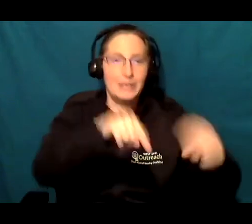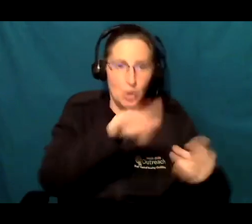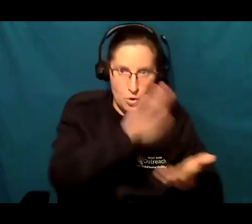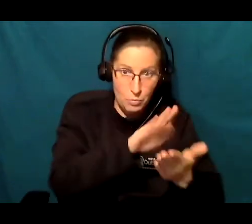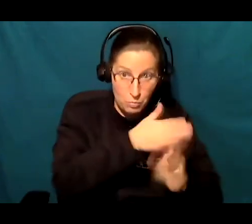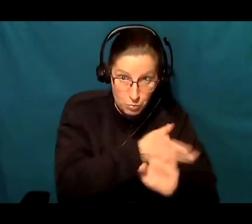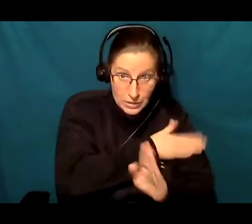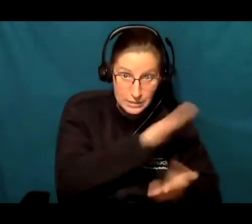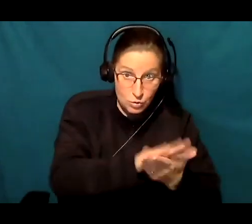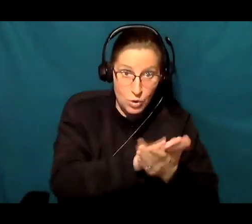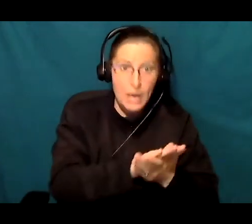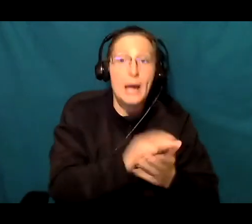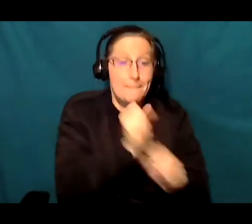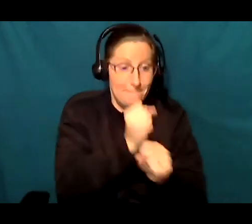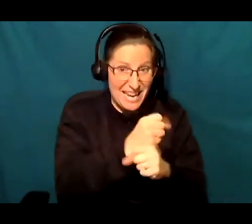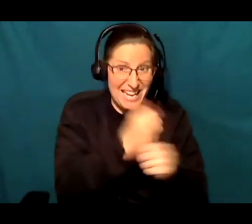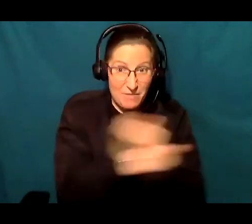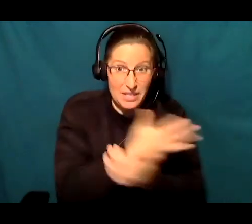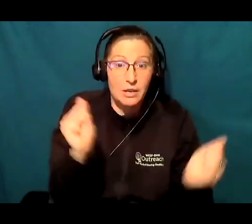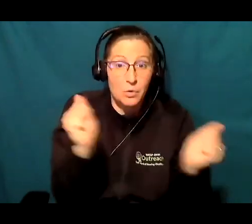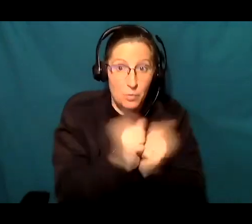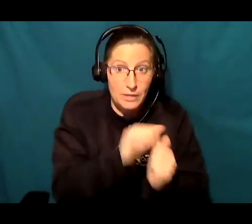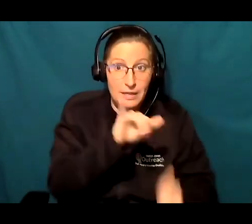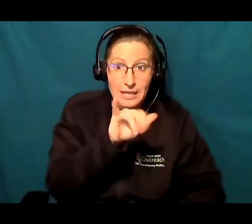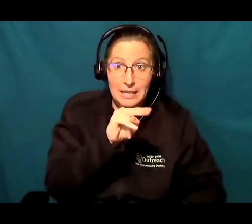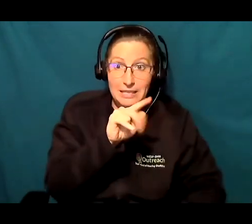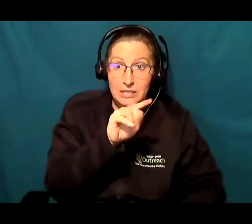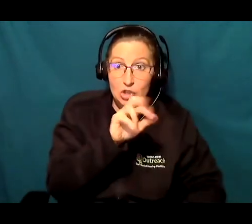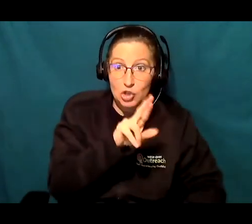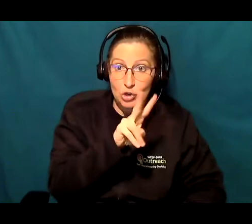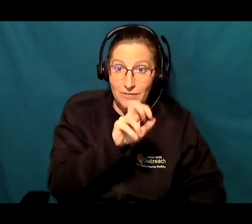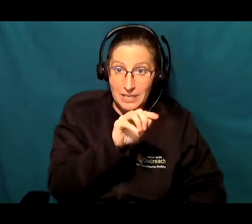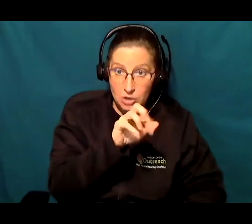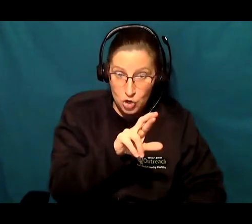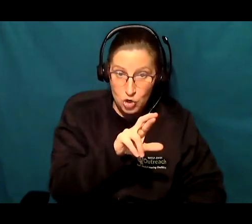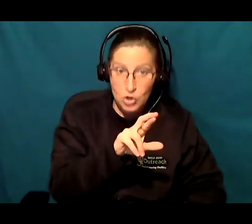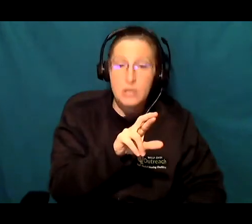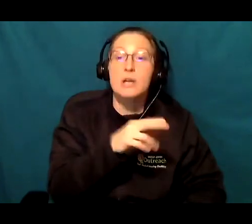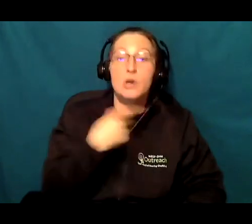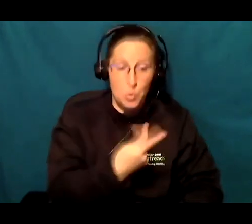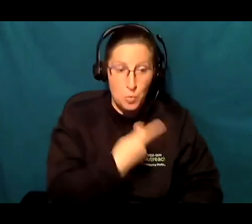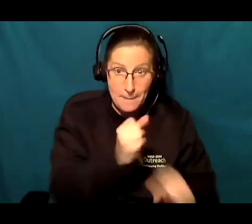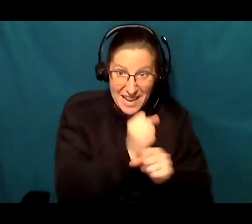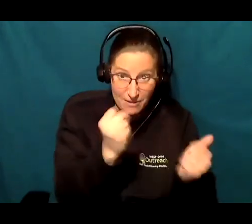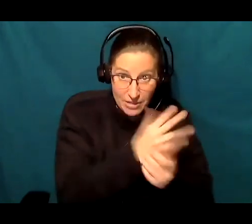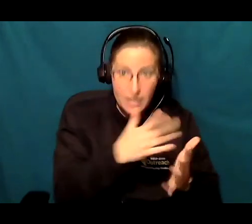with the intervener intern, which I'm so fortunate to have, and then we make a drop off at the house.